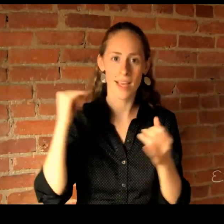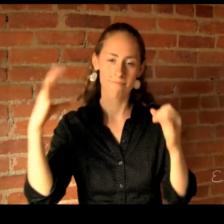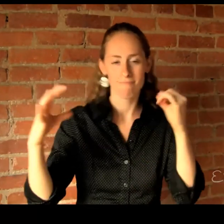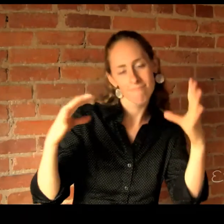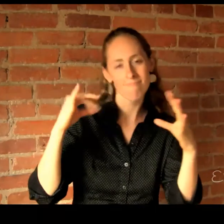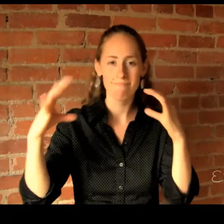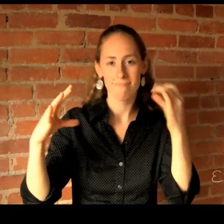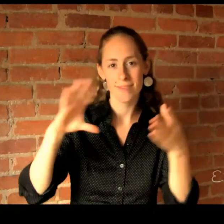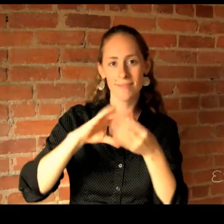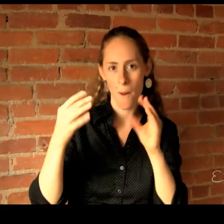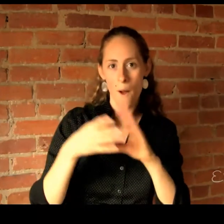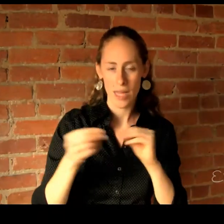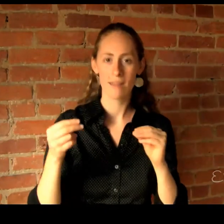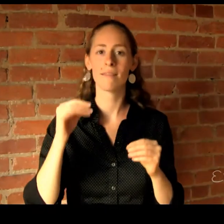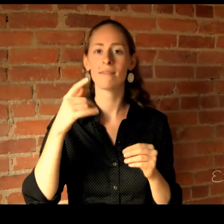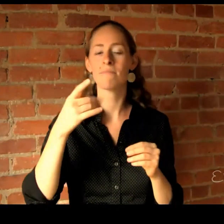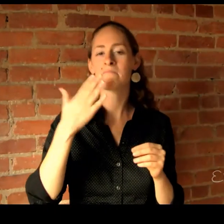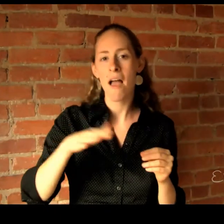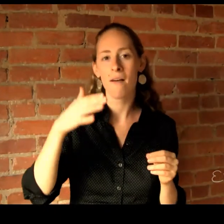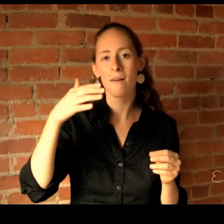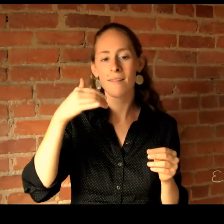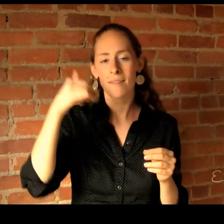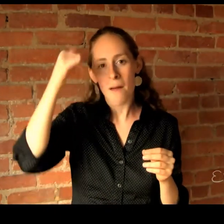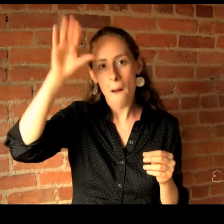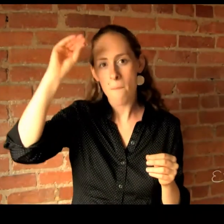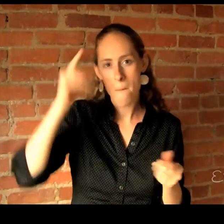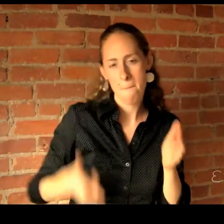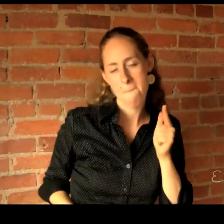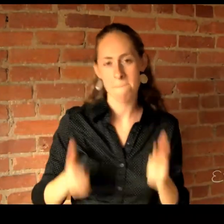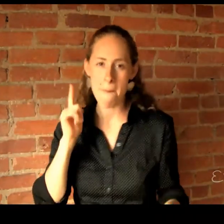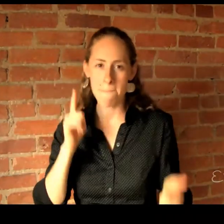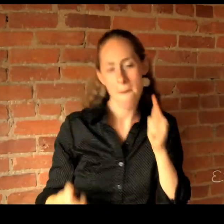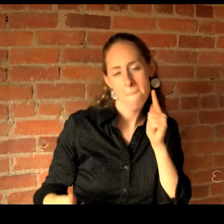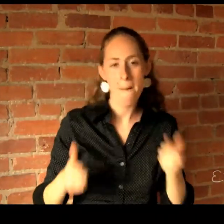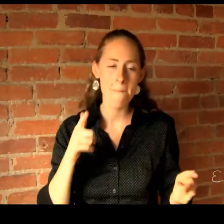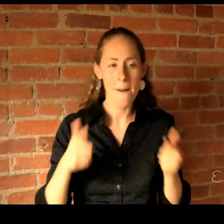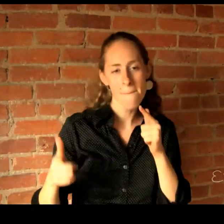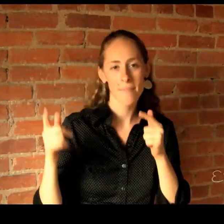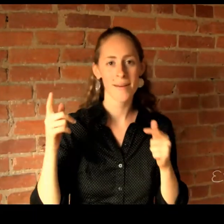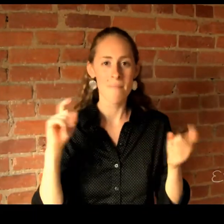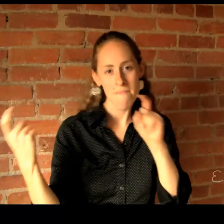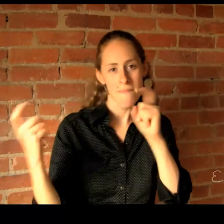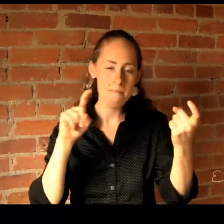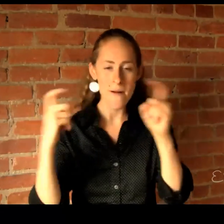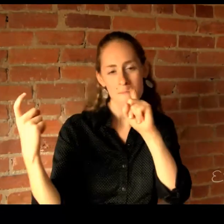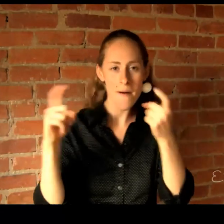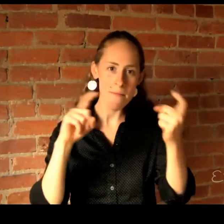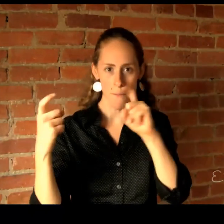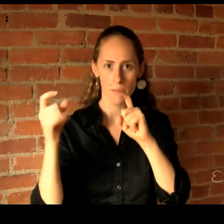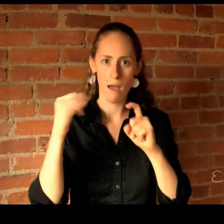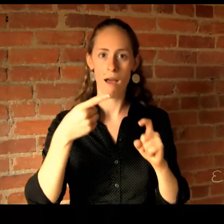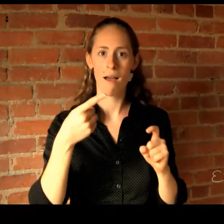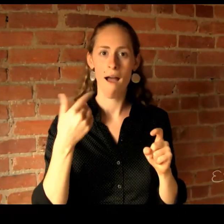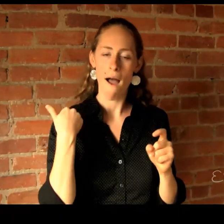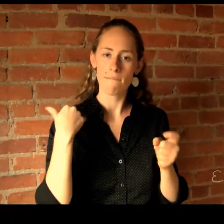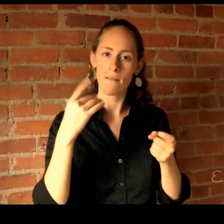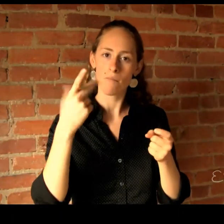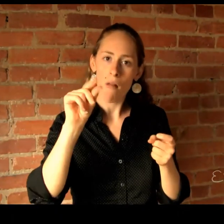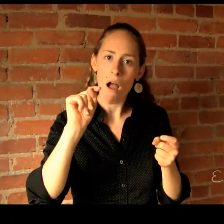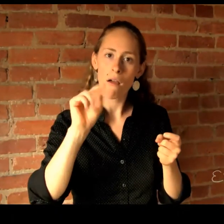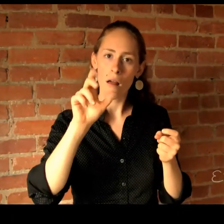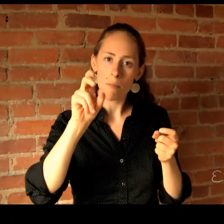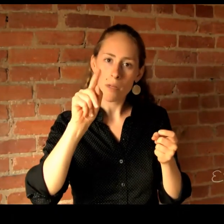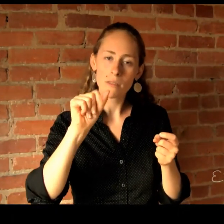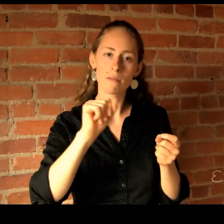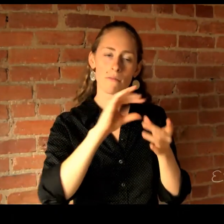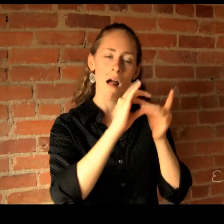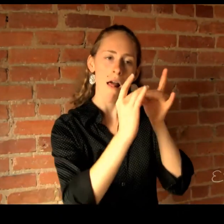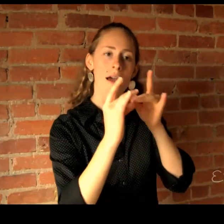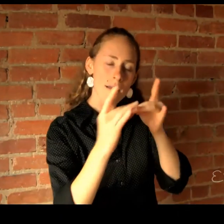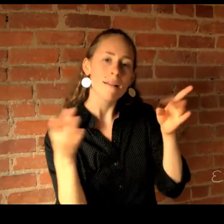story about bad cowboys. That story has plot elements, connections and a conclusion. This